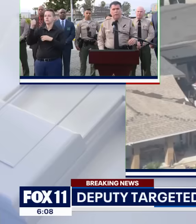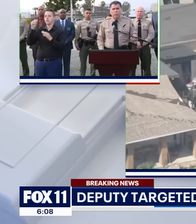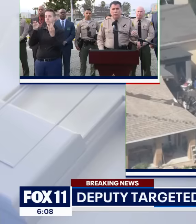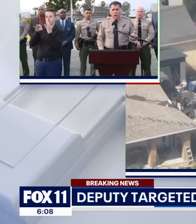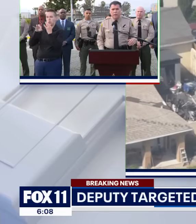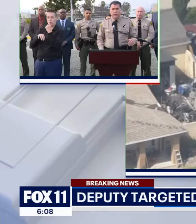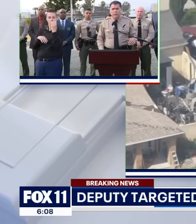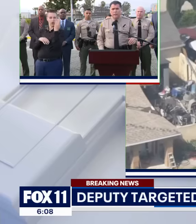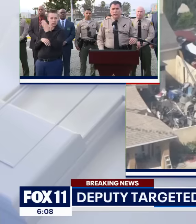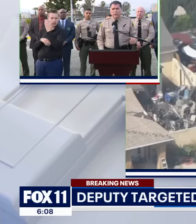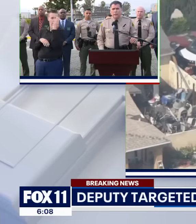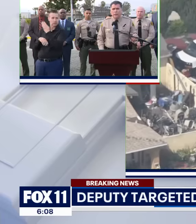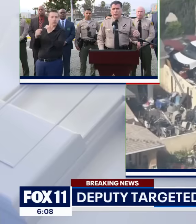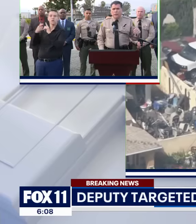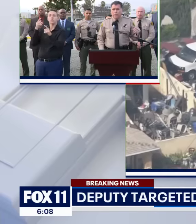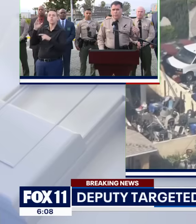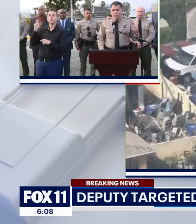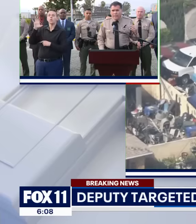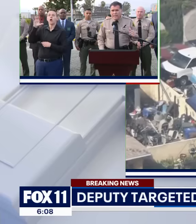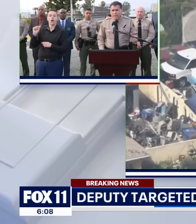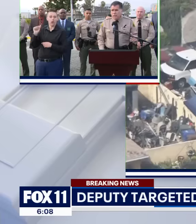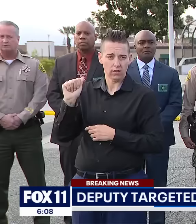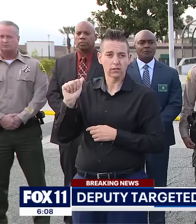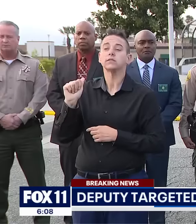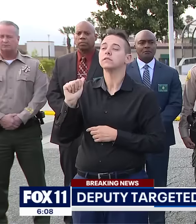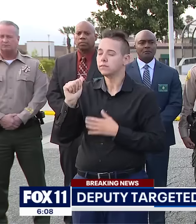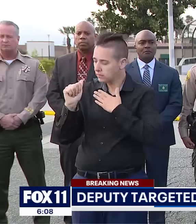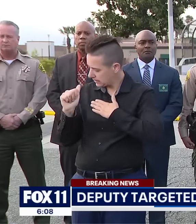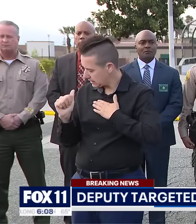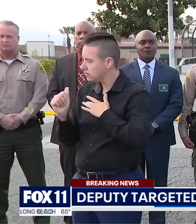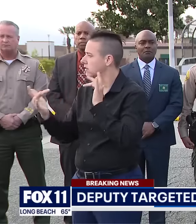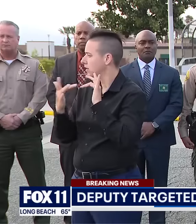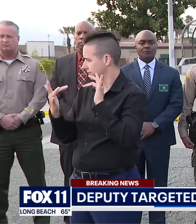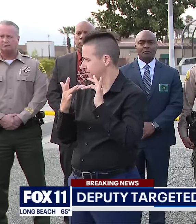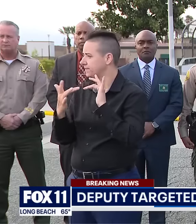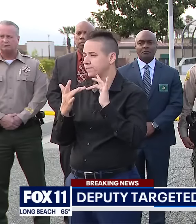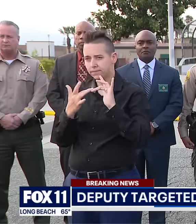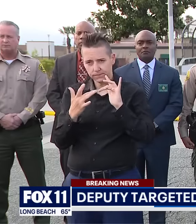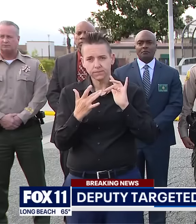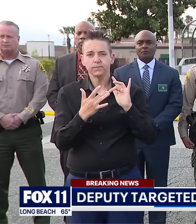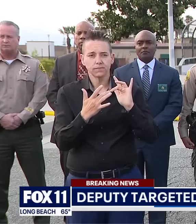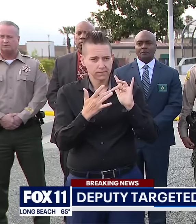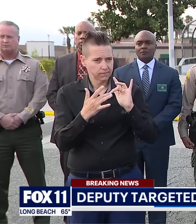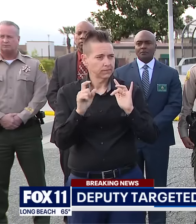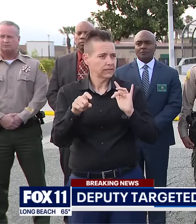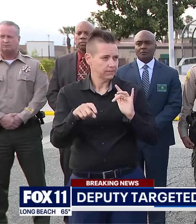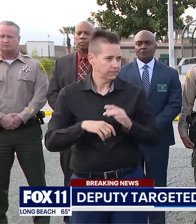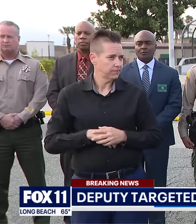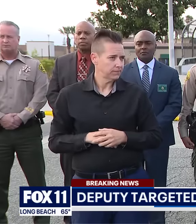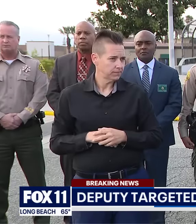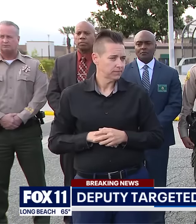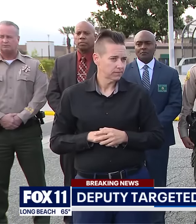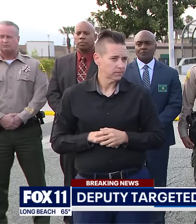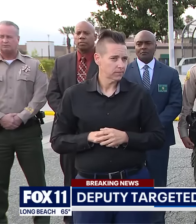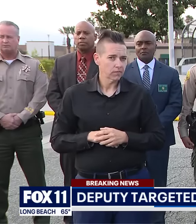even if you've seen anything at all, but specifically if you saw